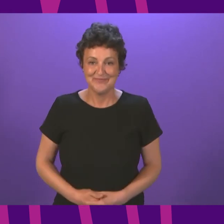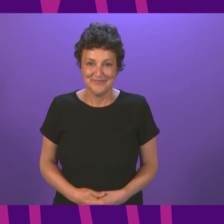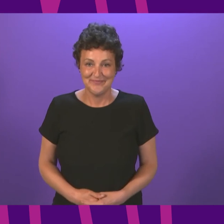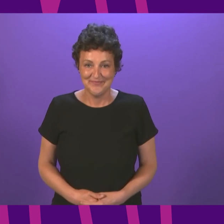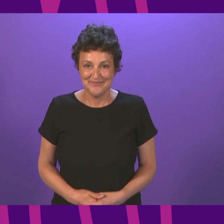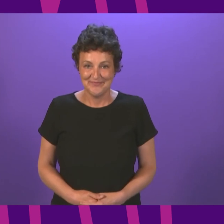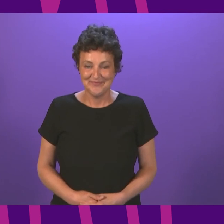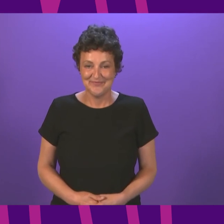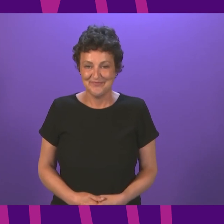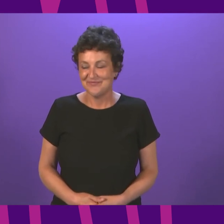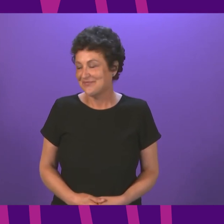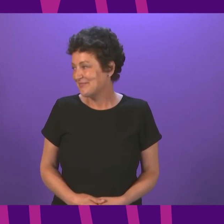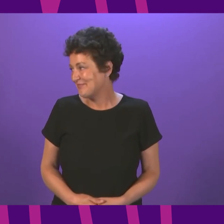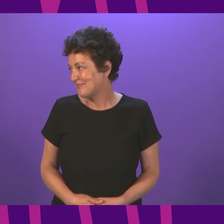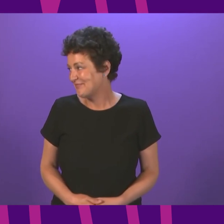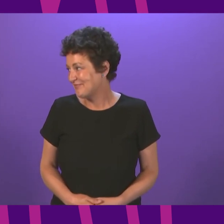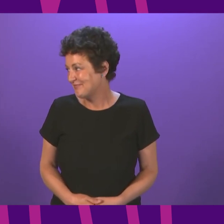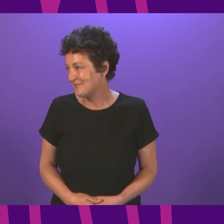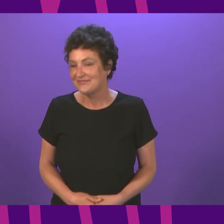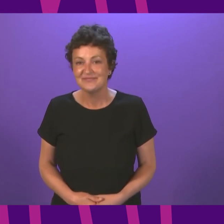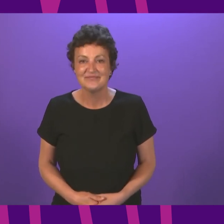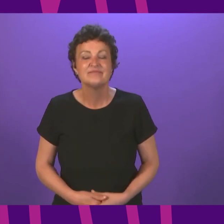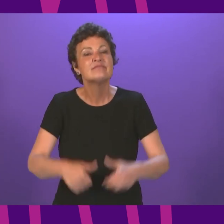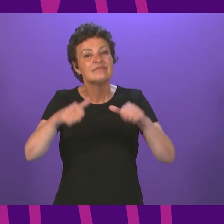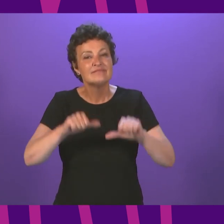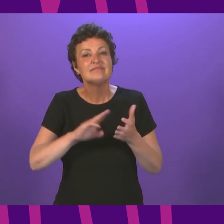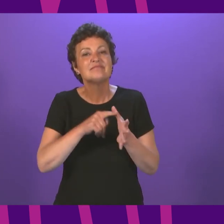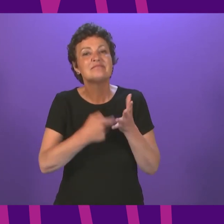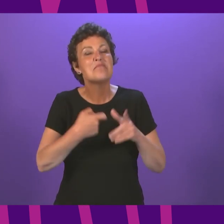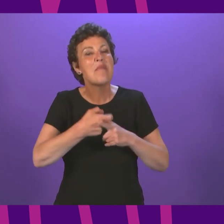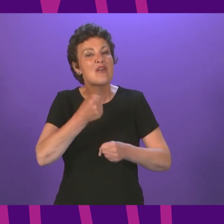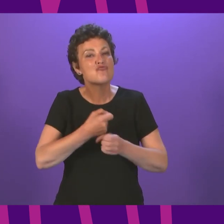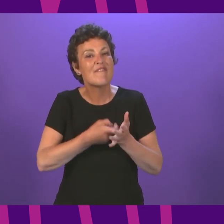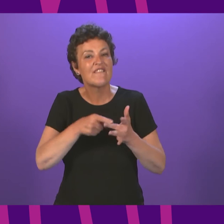economic pain and job losses in Scotland. Perhaps after the summer recess, we will see